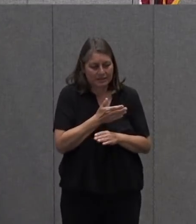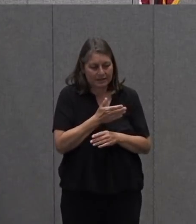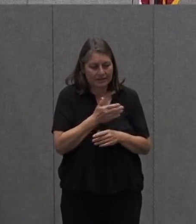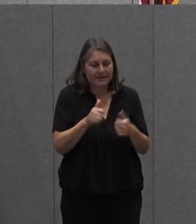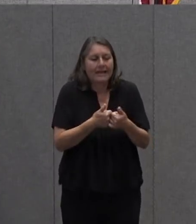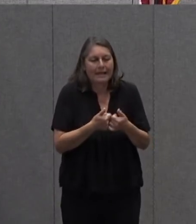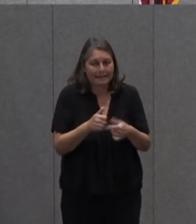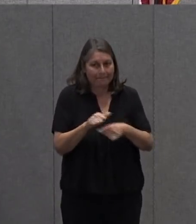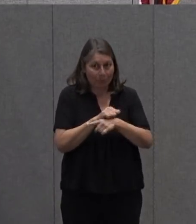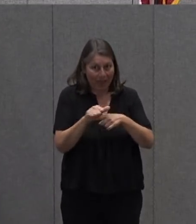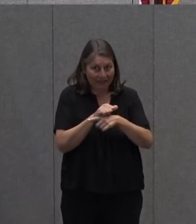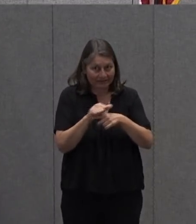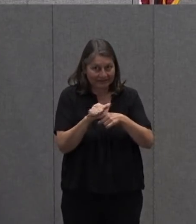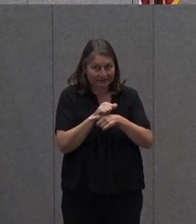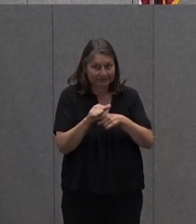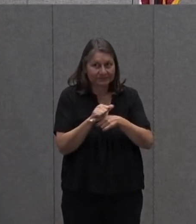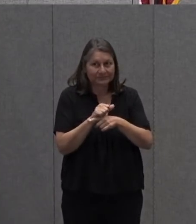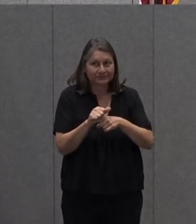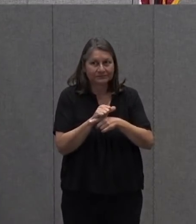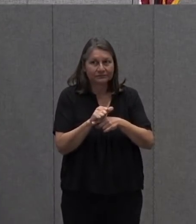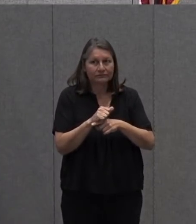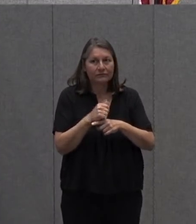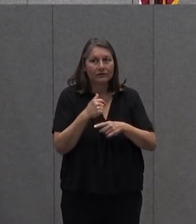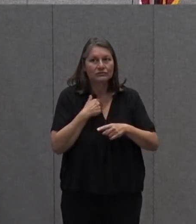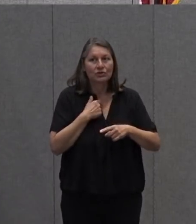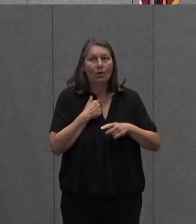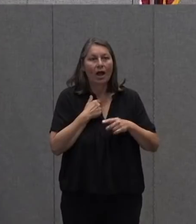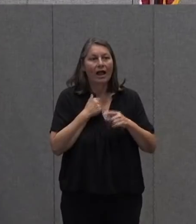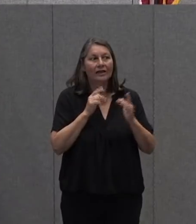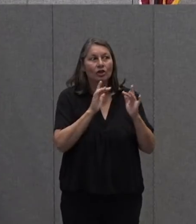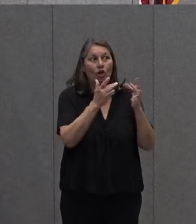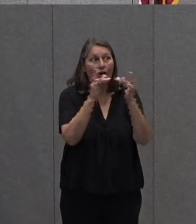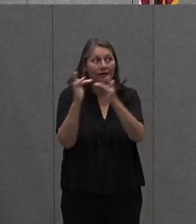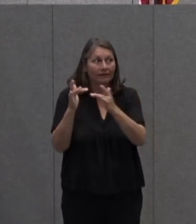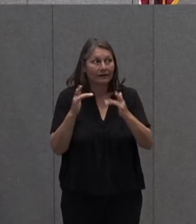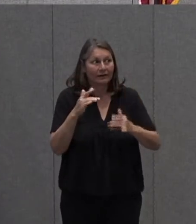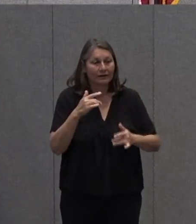so I got online, 'cause I have to be honest.